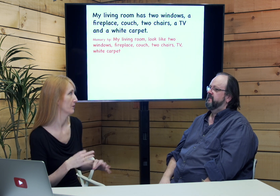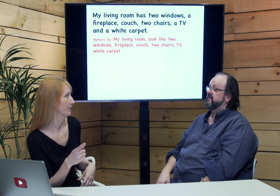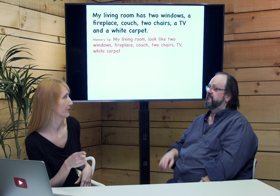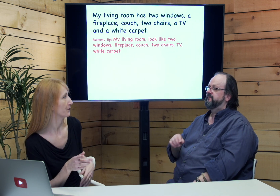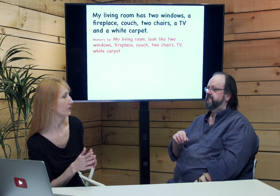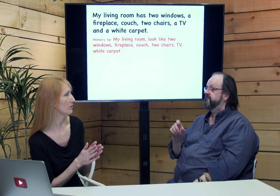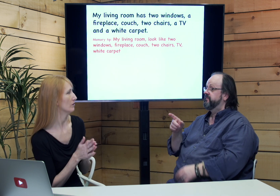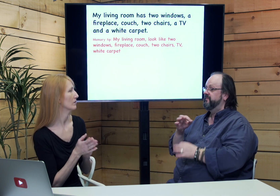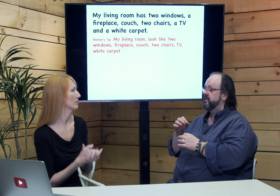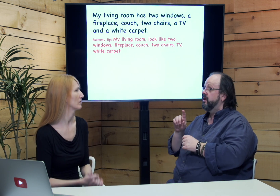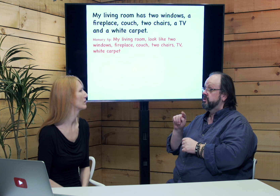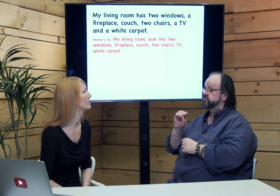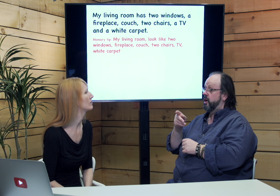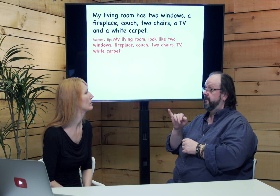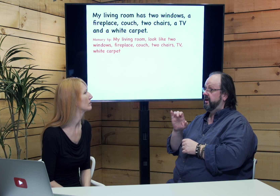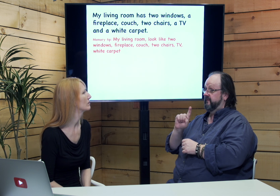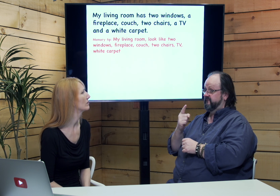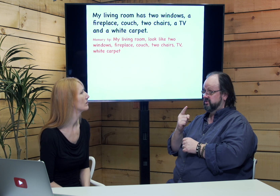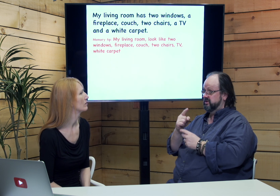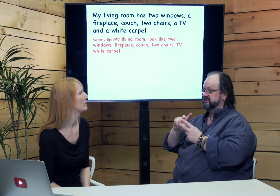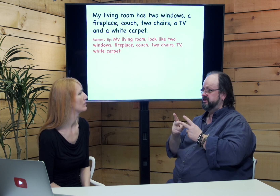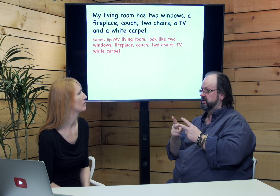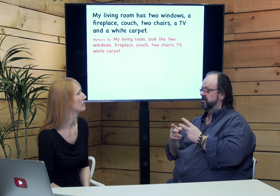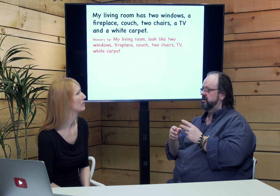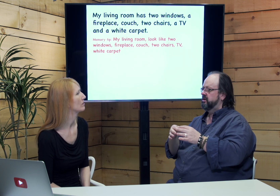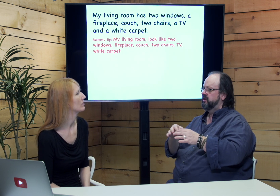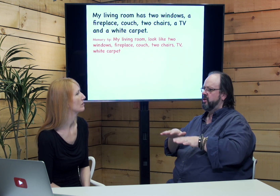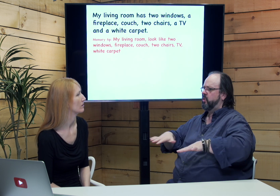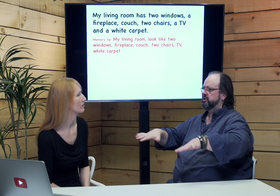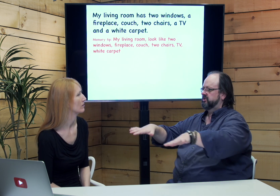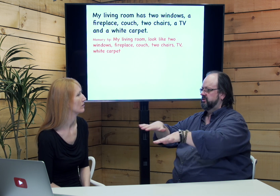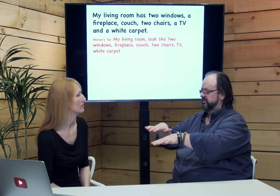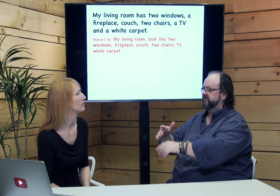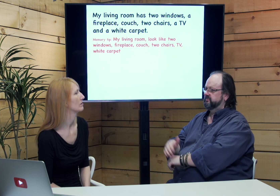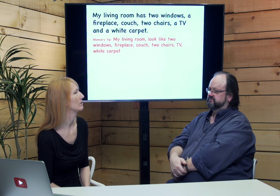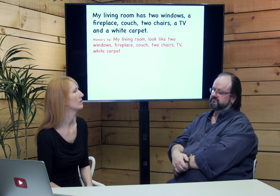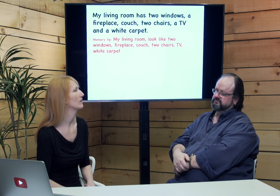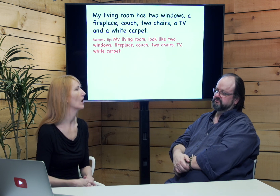can I explain? Explain 'topic' first and then place it where it is in the room.